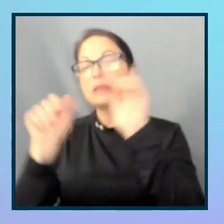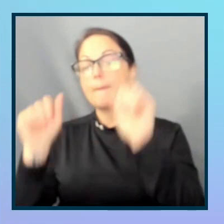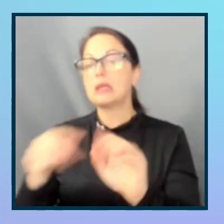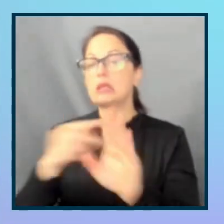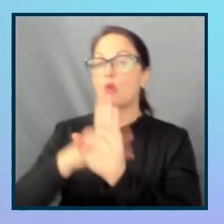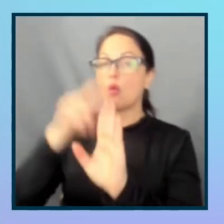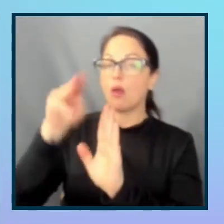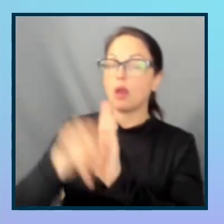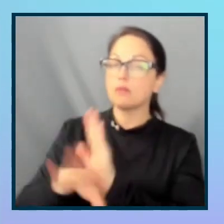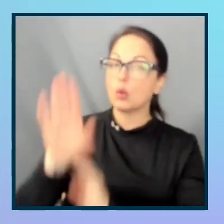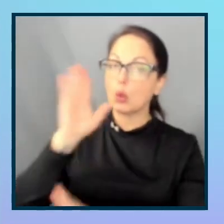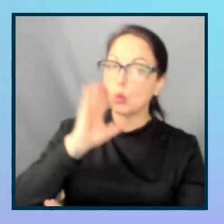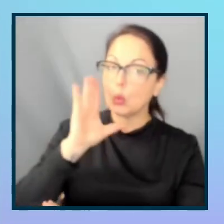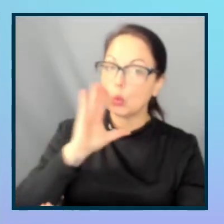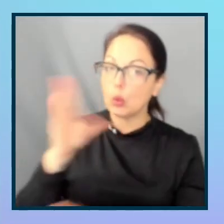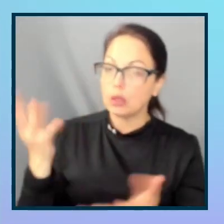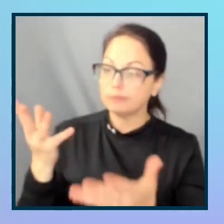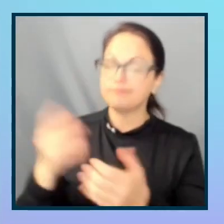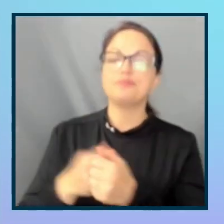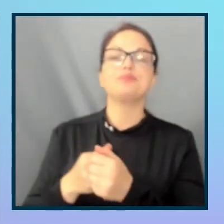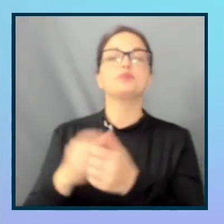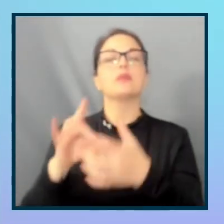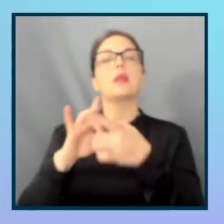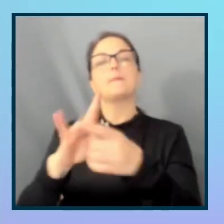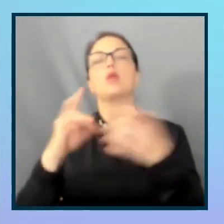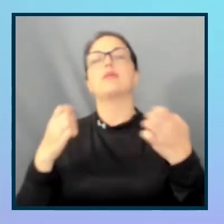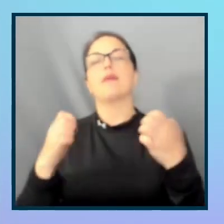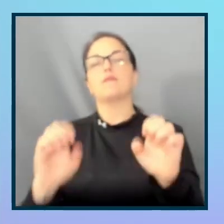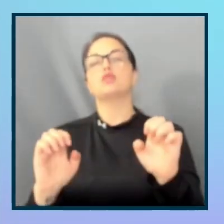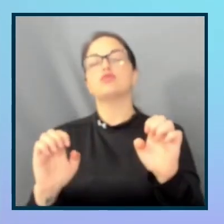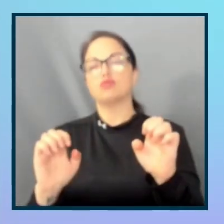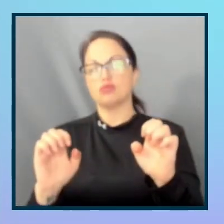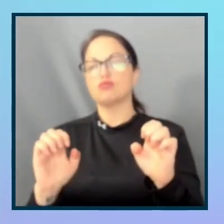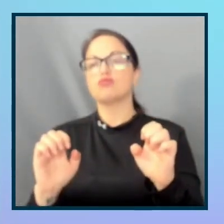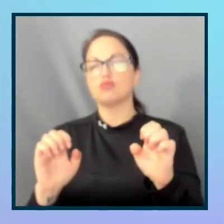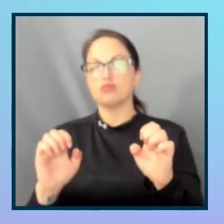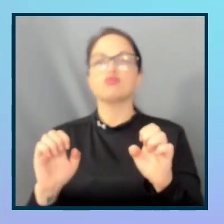being part of the efforts that take the inclusion